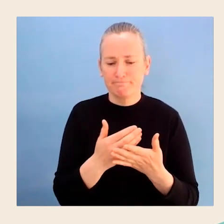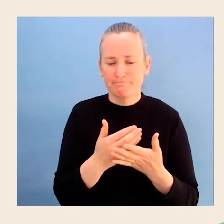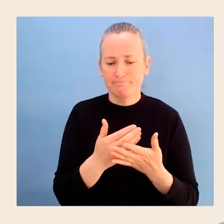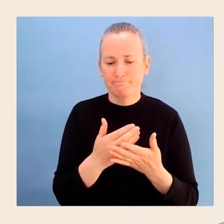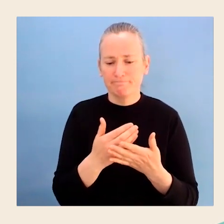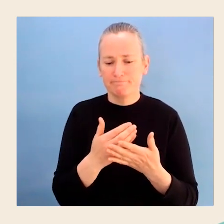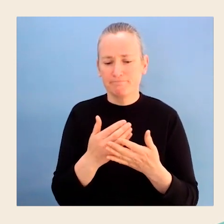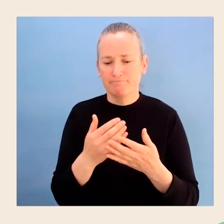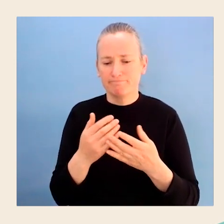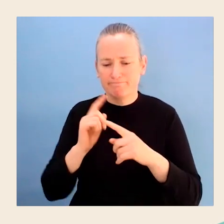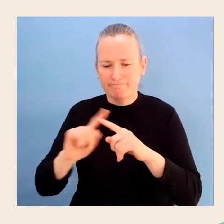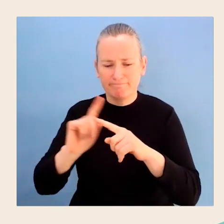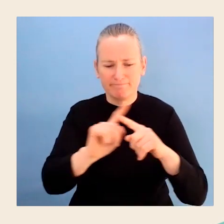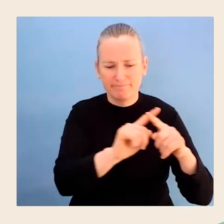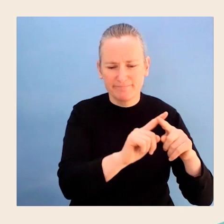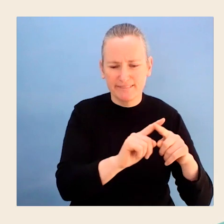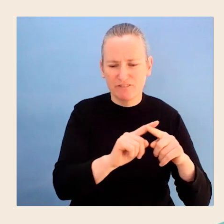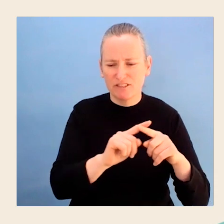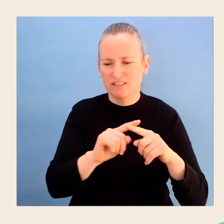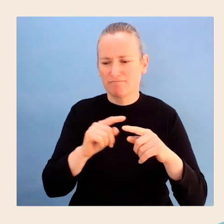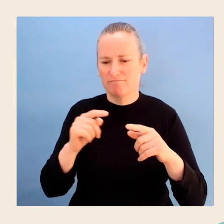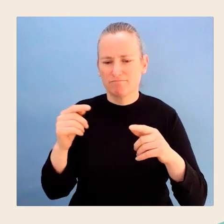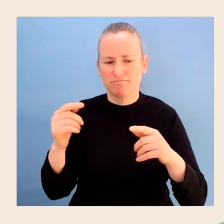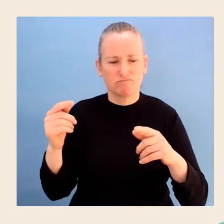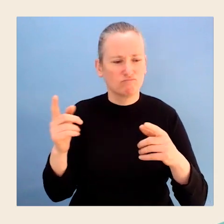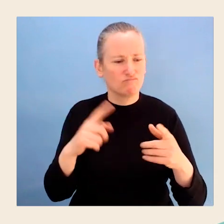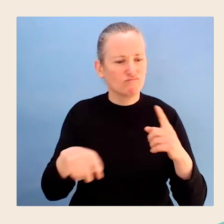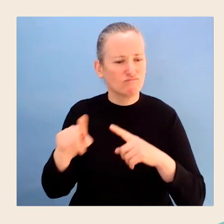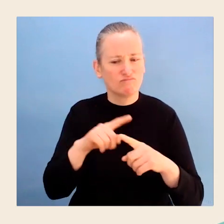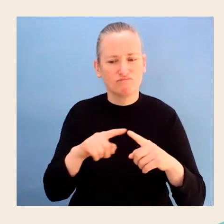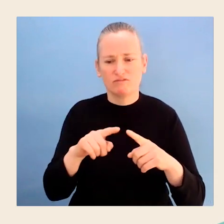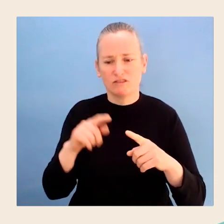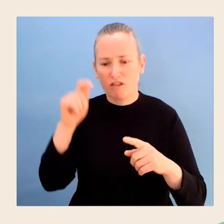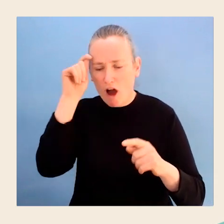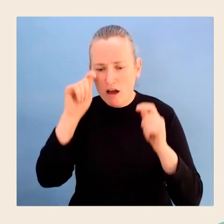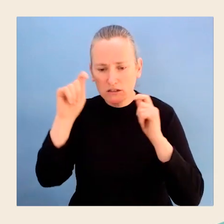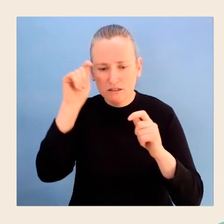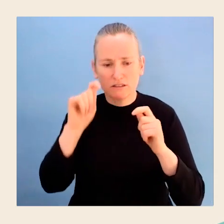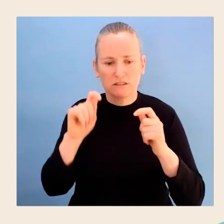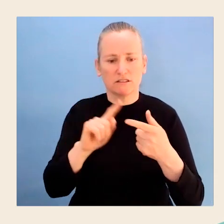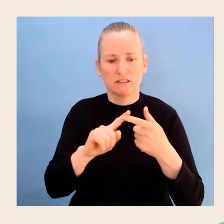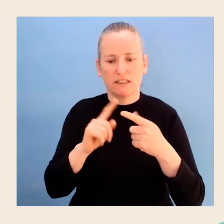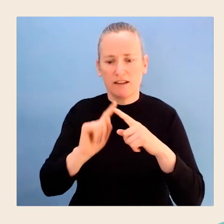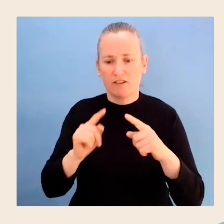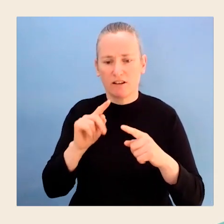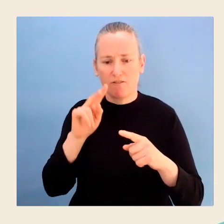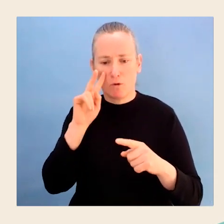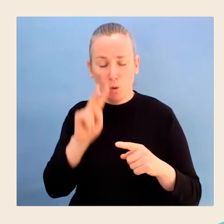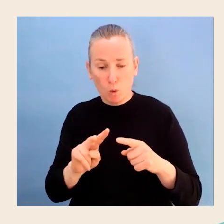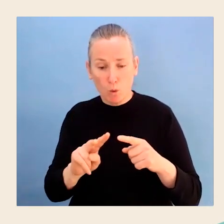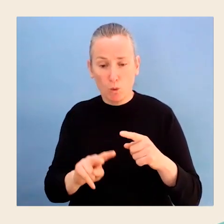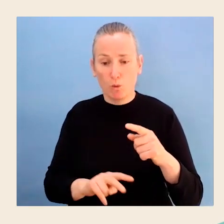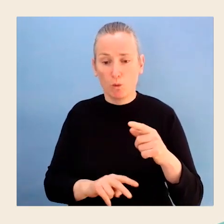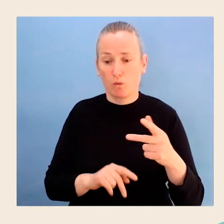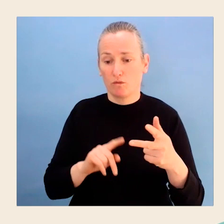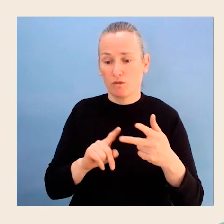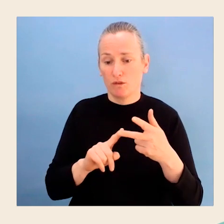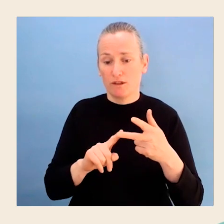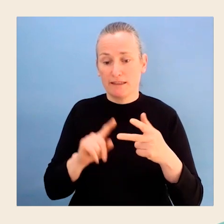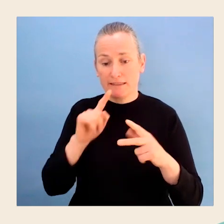a real diversity of thoughts, diversity of perspectives, of lives.